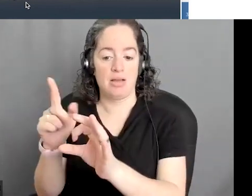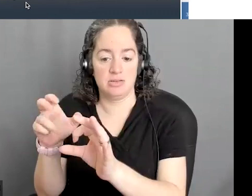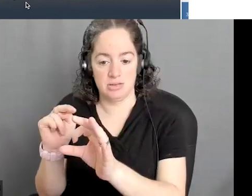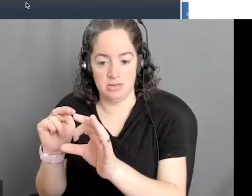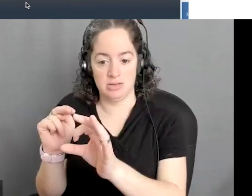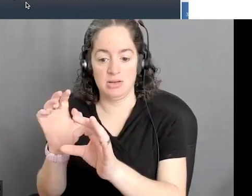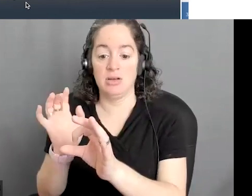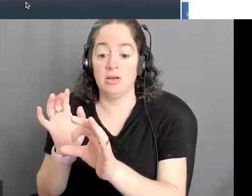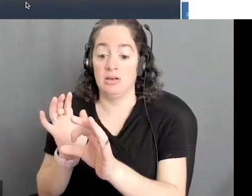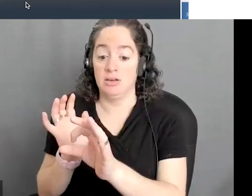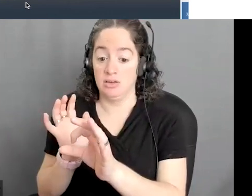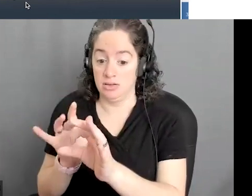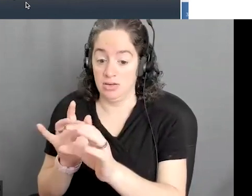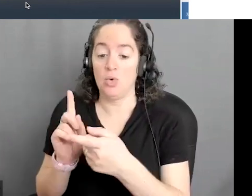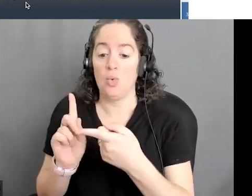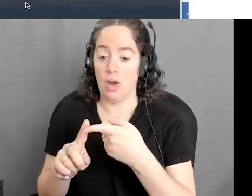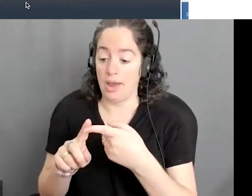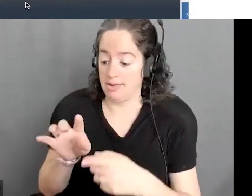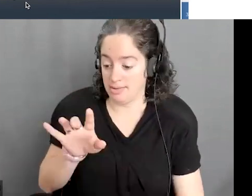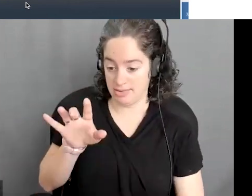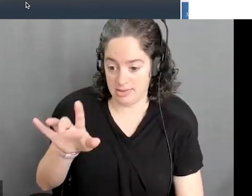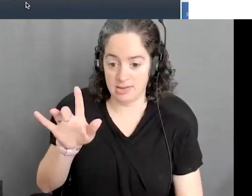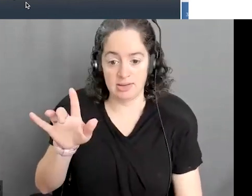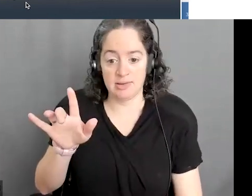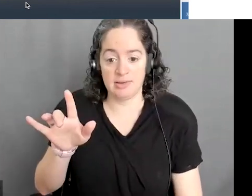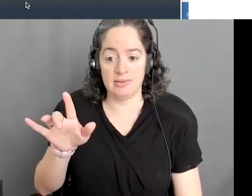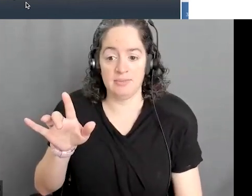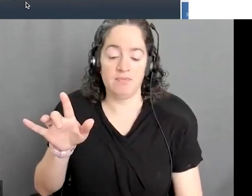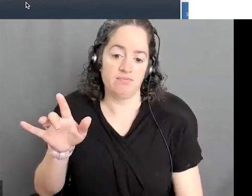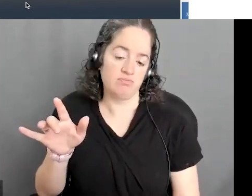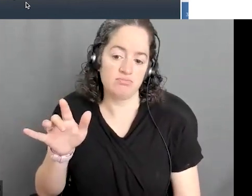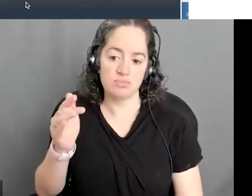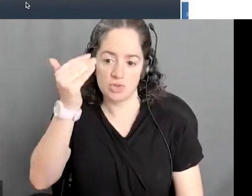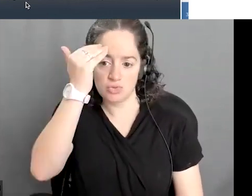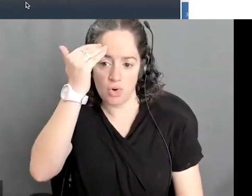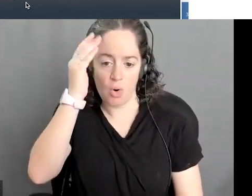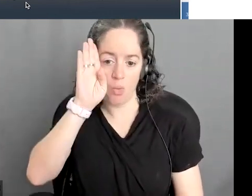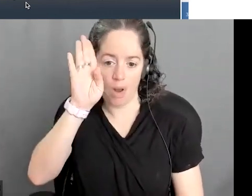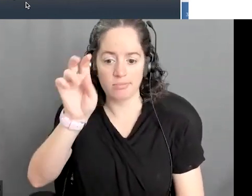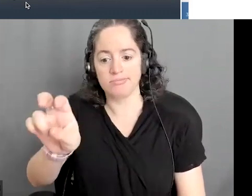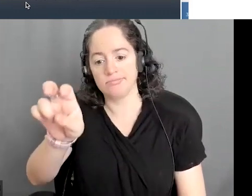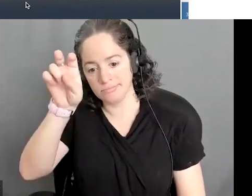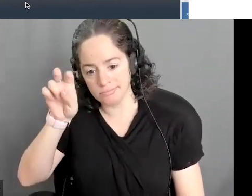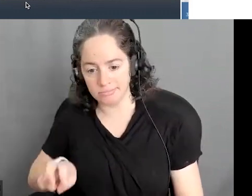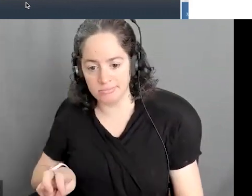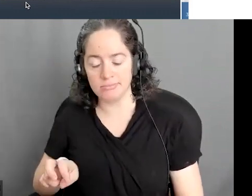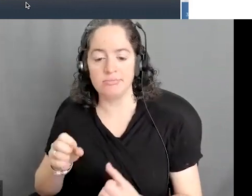It's labeled go to the table cell, so when they click it, they know they're going to end up there. When I actually do click it,